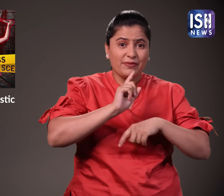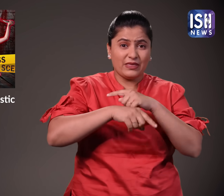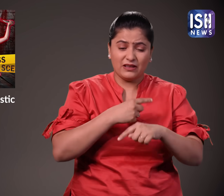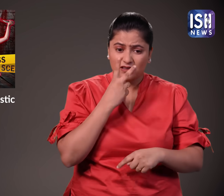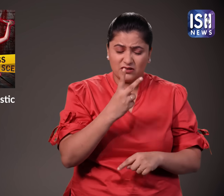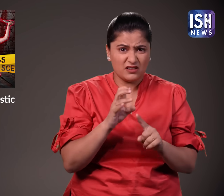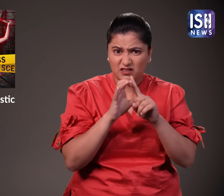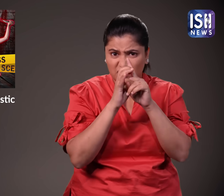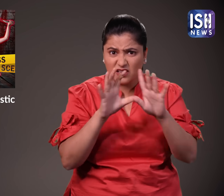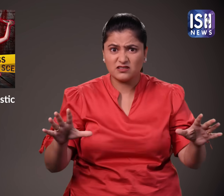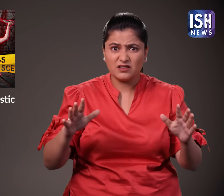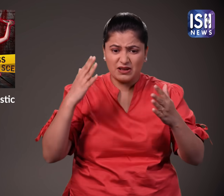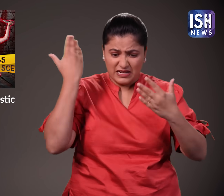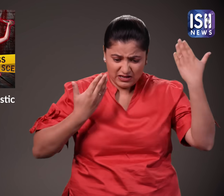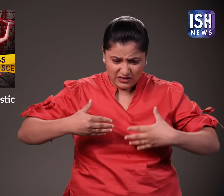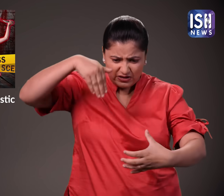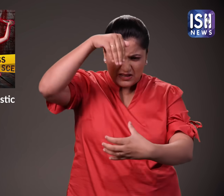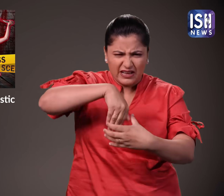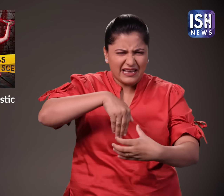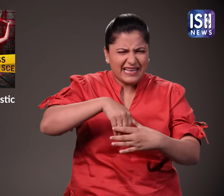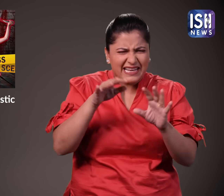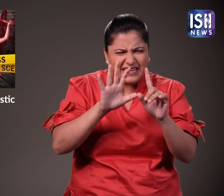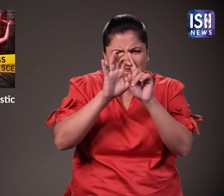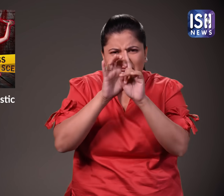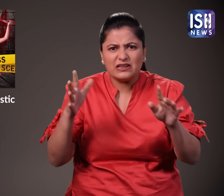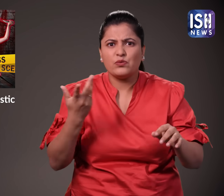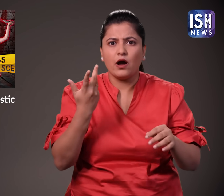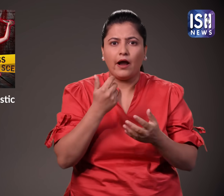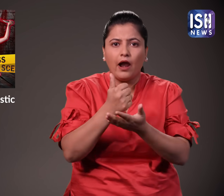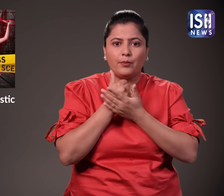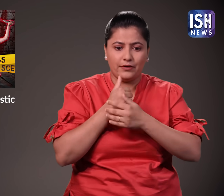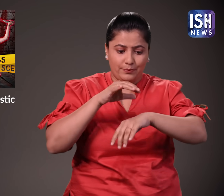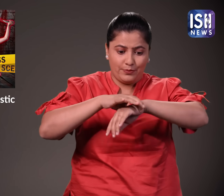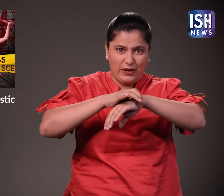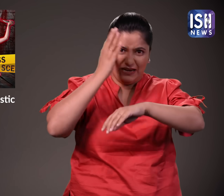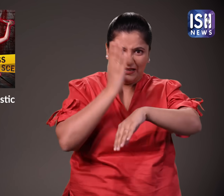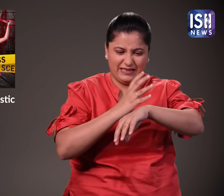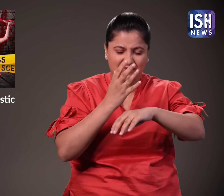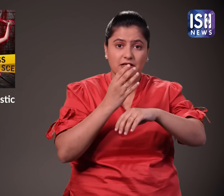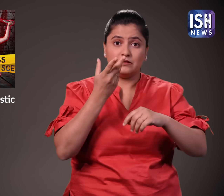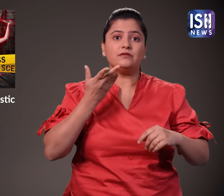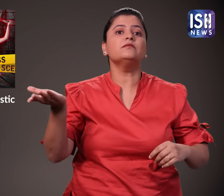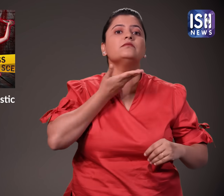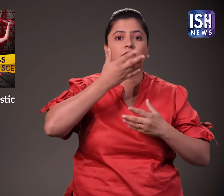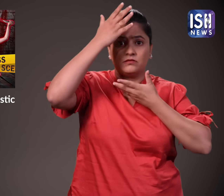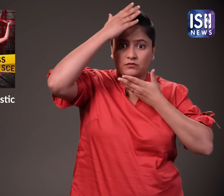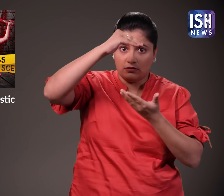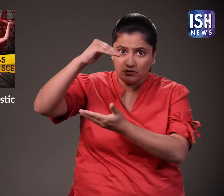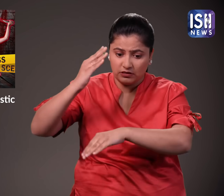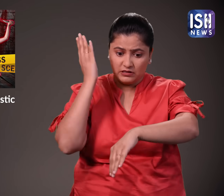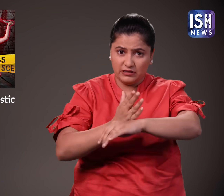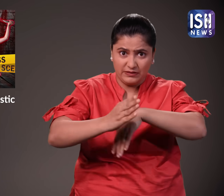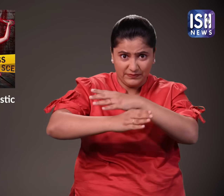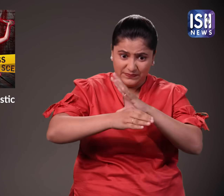It was found that Saurabh's head was severed from the body and both hands were cut off from the wrist.